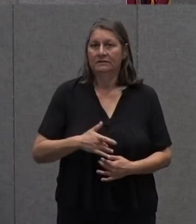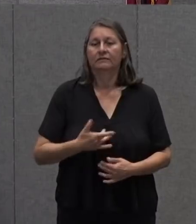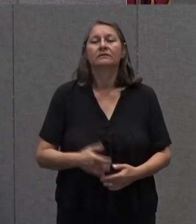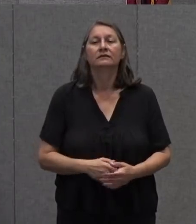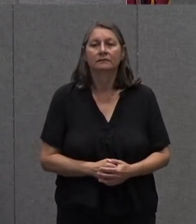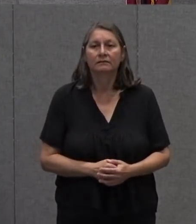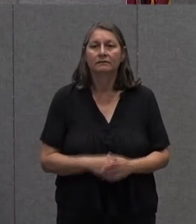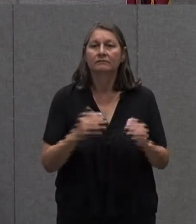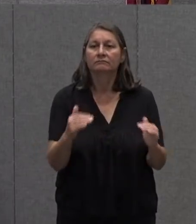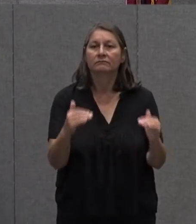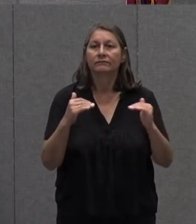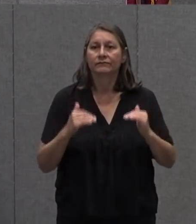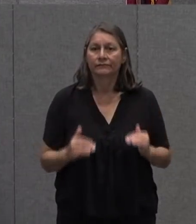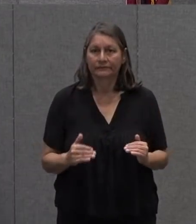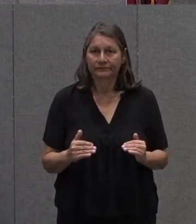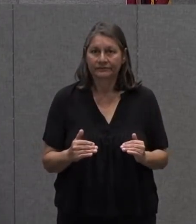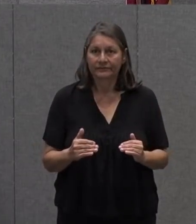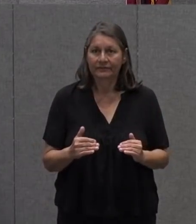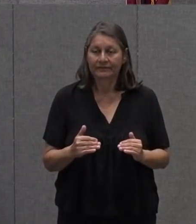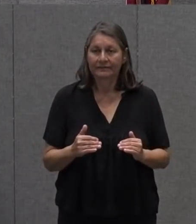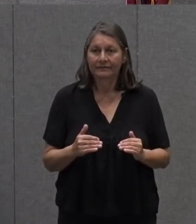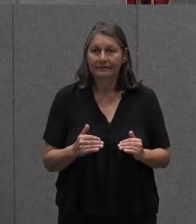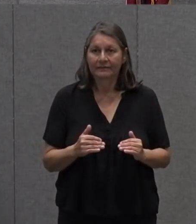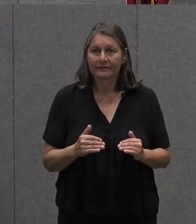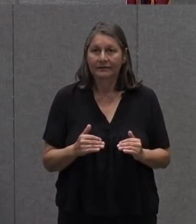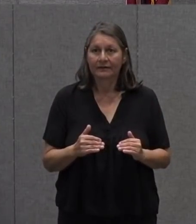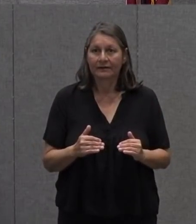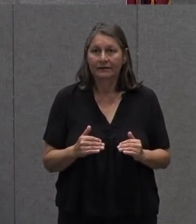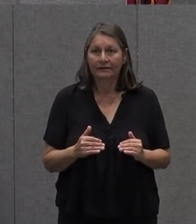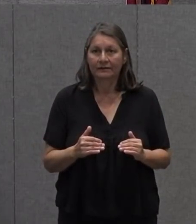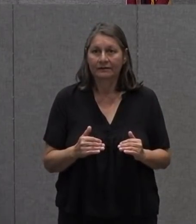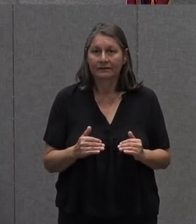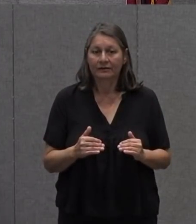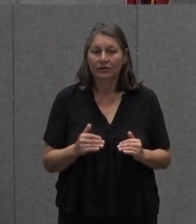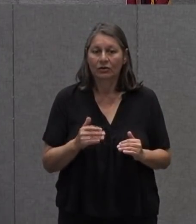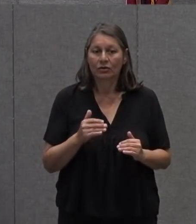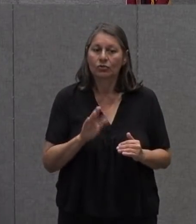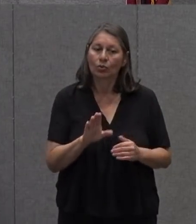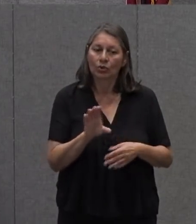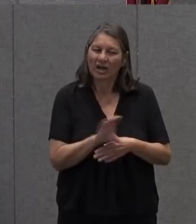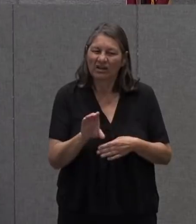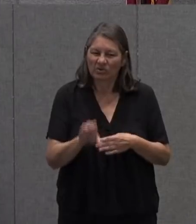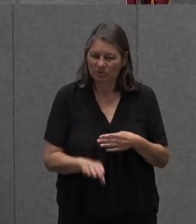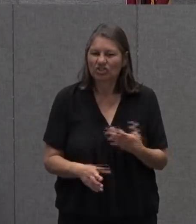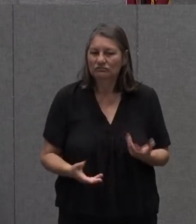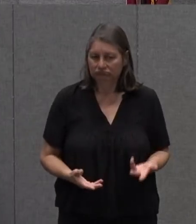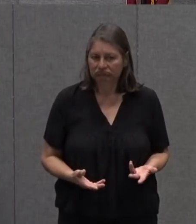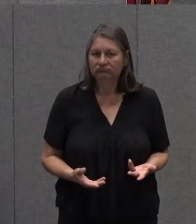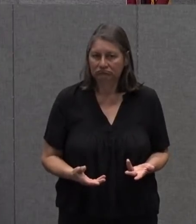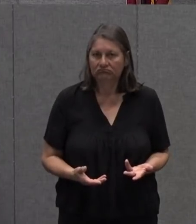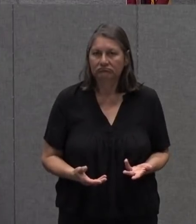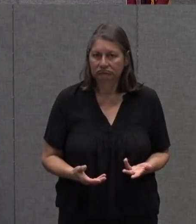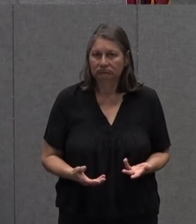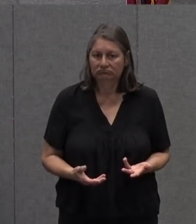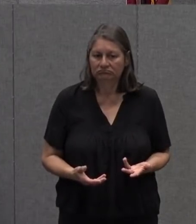And then finally, you're going to have your conclusion. And your conclusion is your final thought.